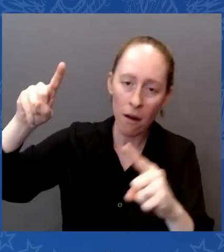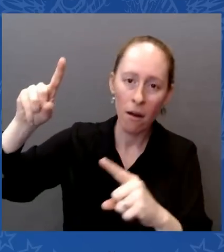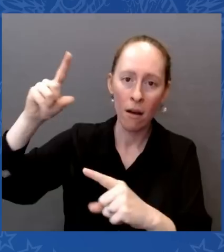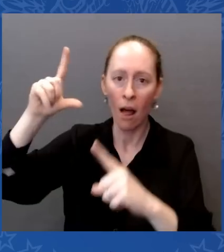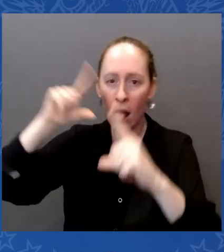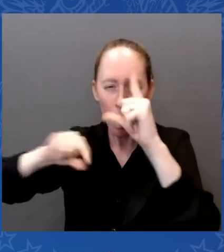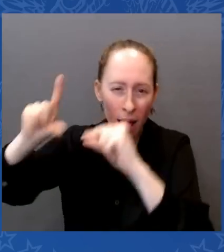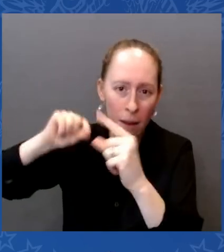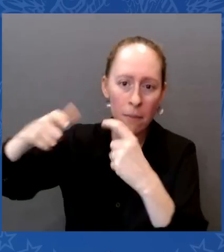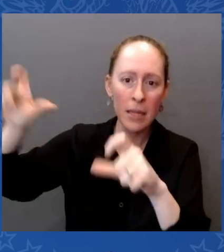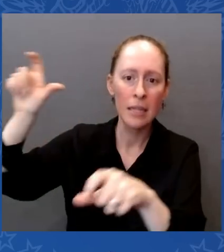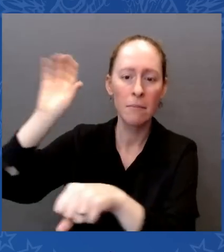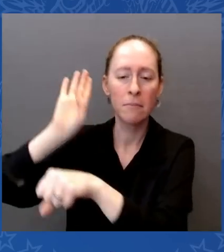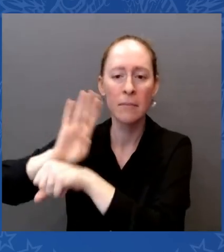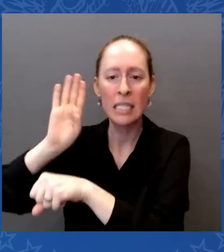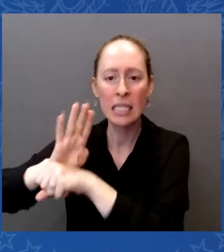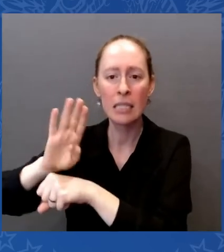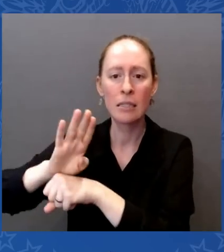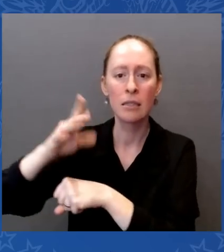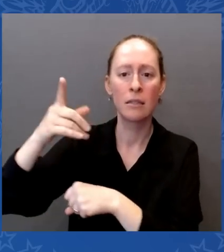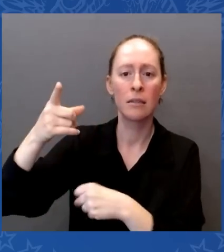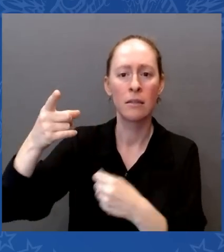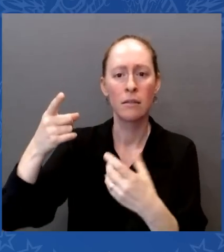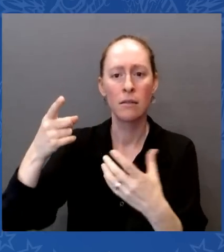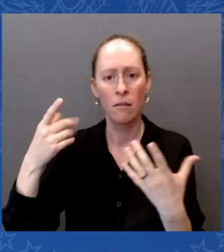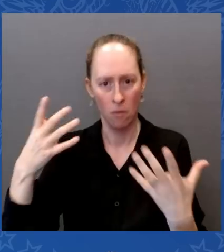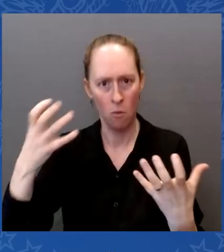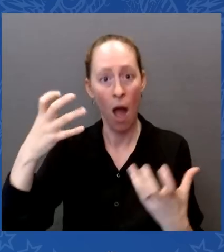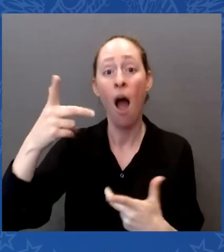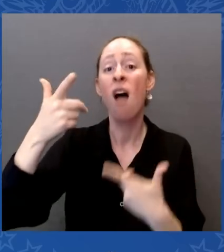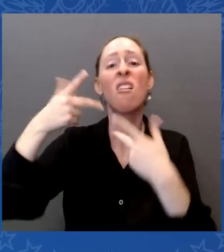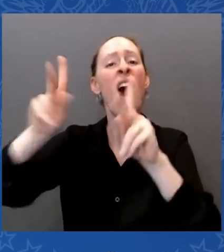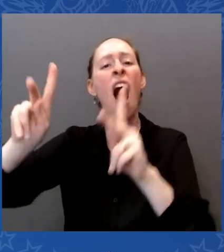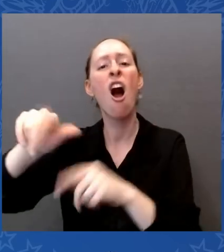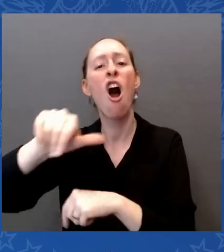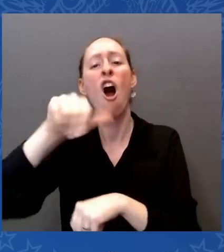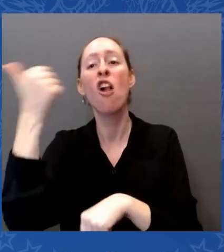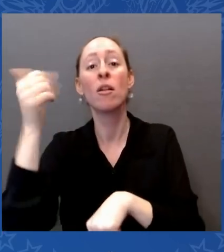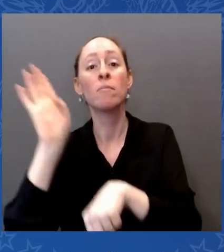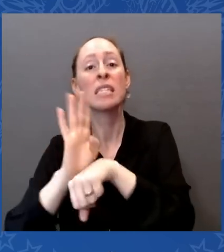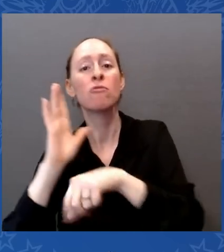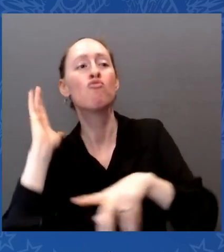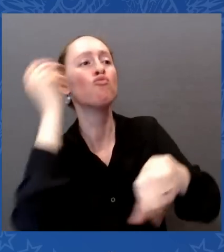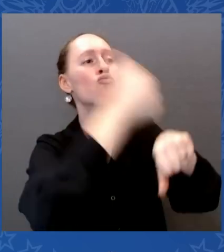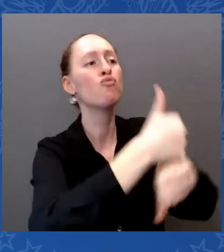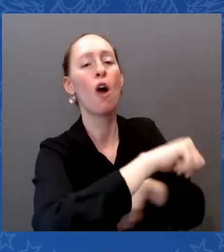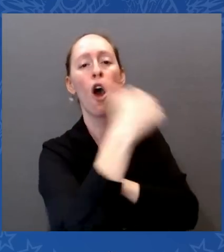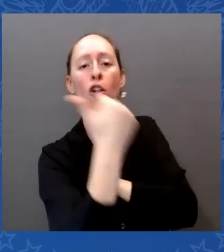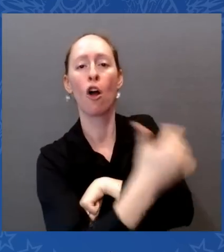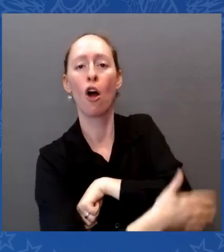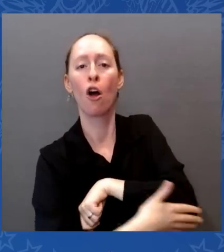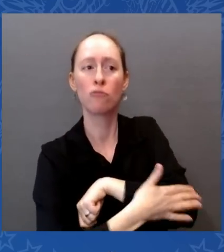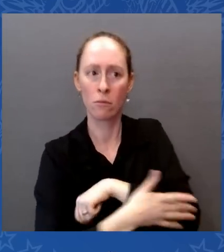And these are tax cuts that give most benefits to billionaires and wealthy corporations. And let's get specific.